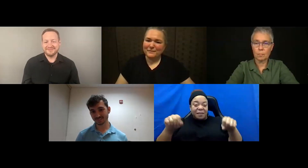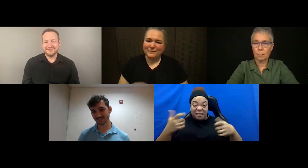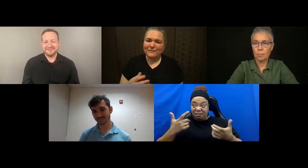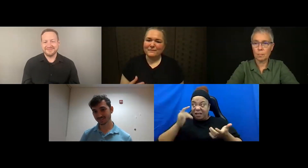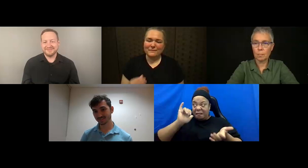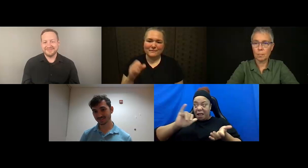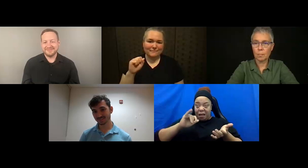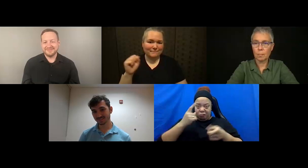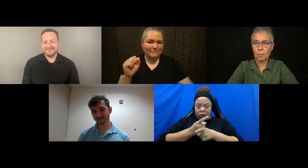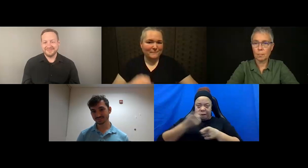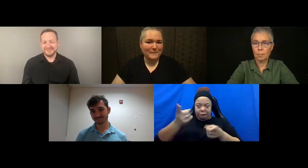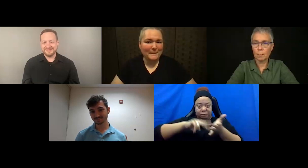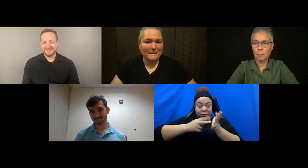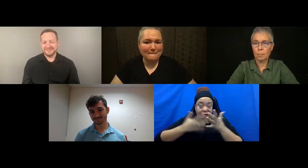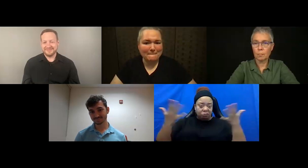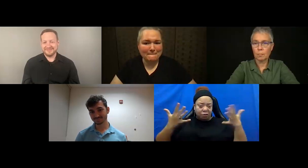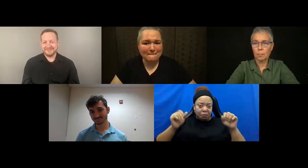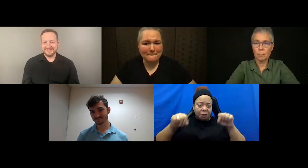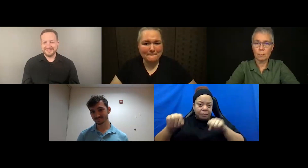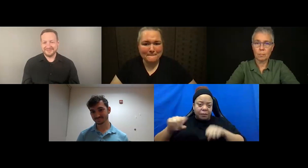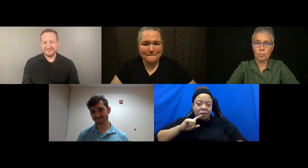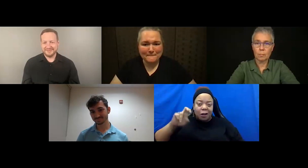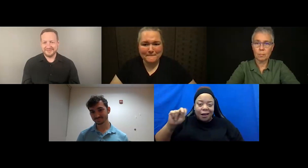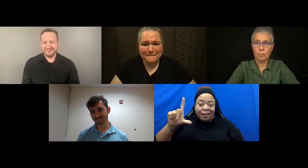of different things that AI could be used for. If I can